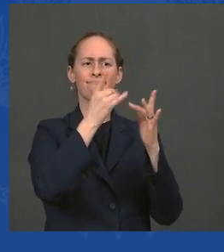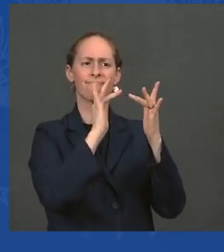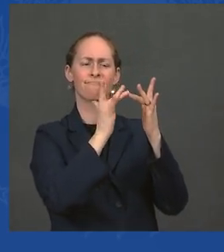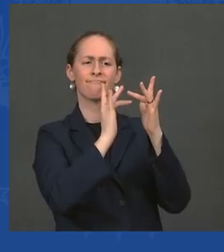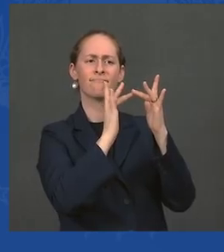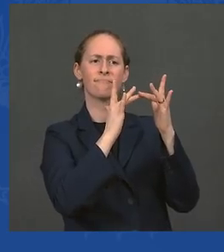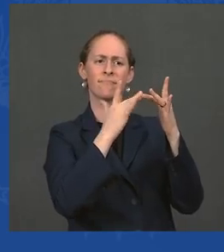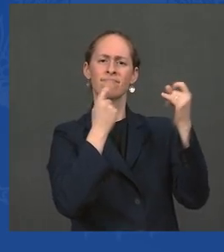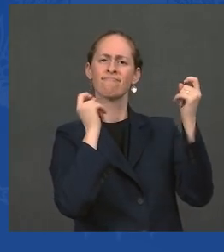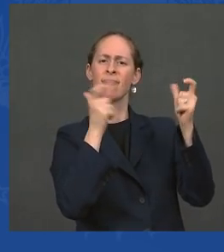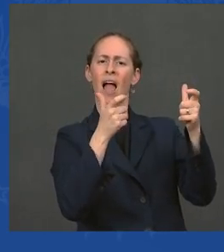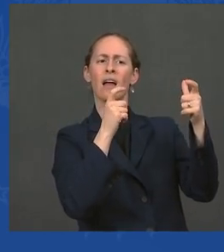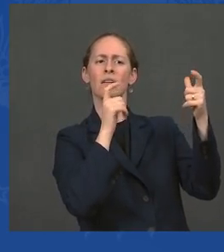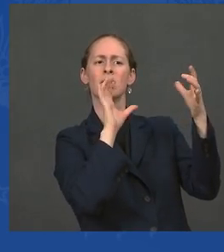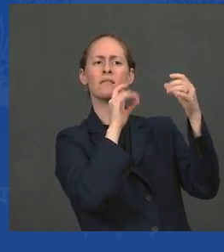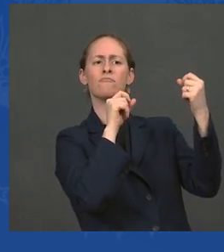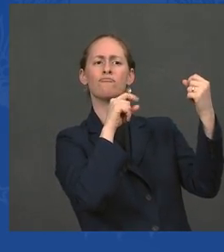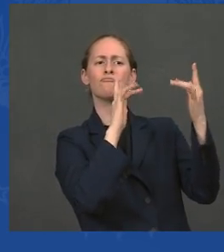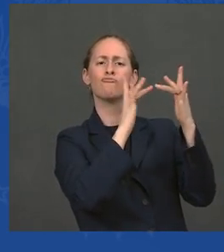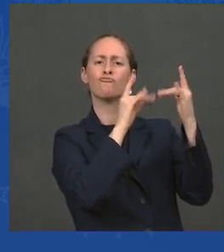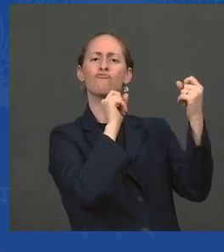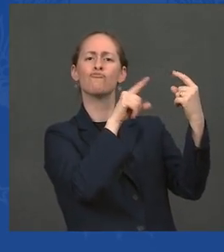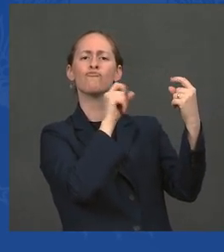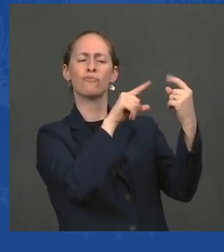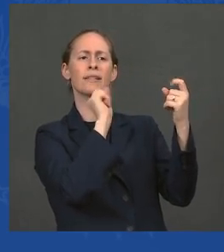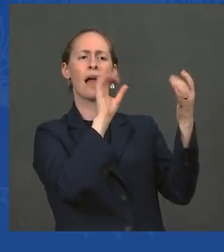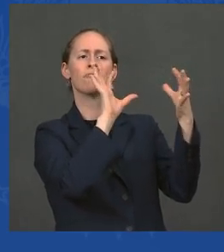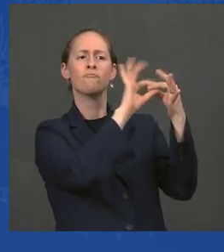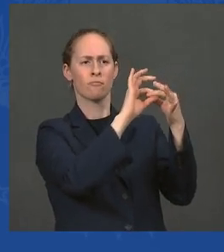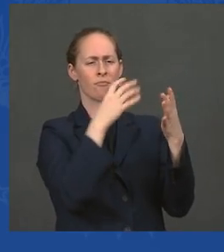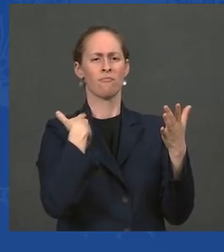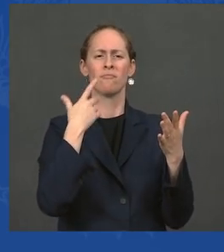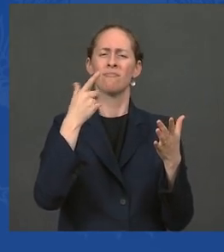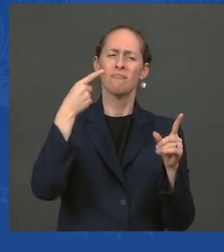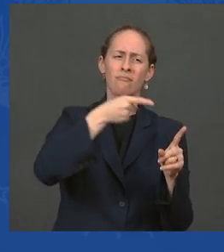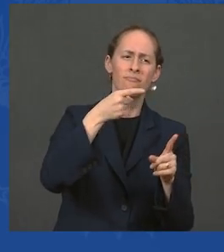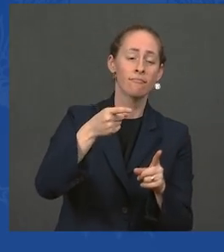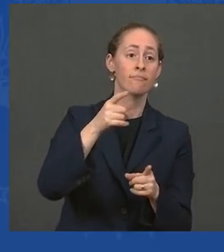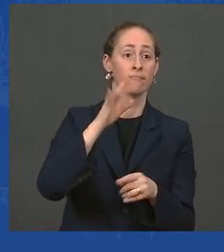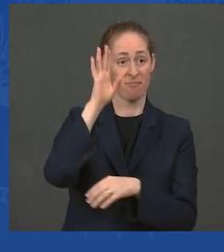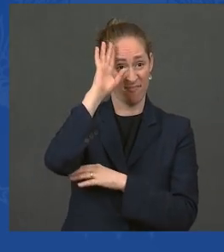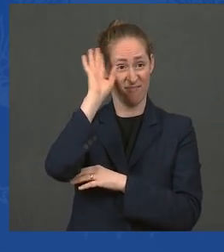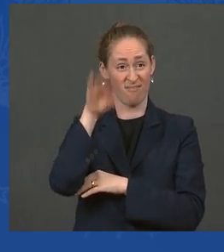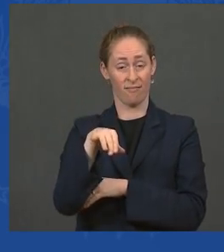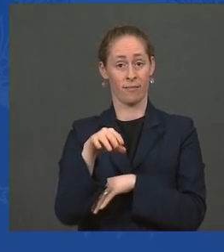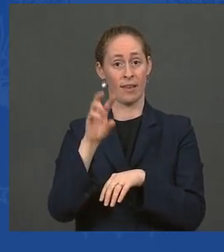including for nearly one in six families who go without Internet. They're --